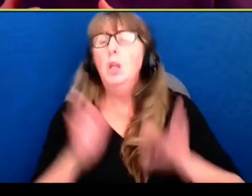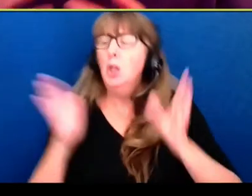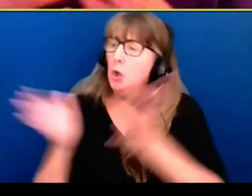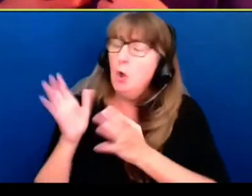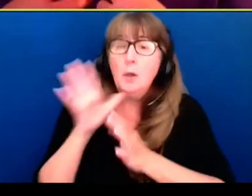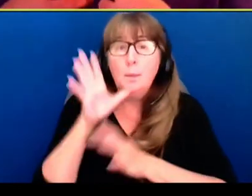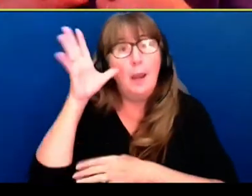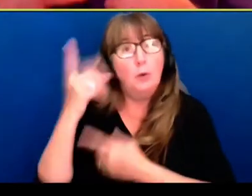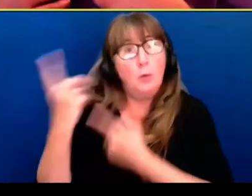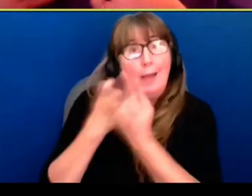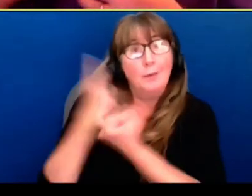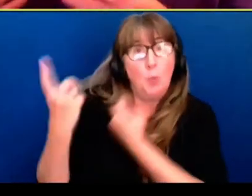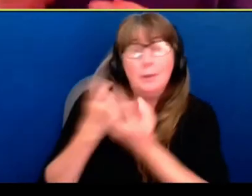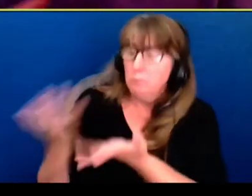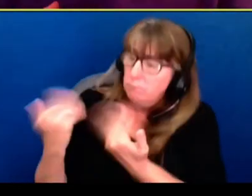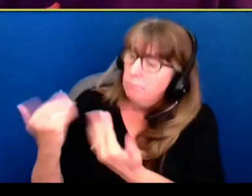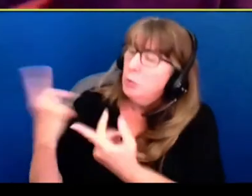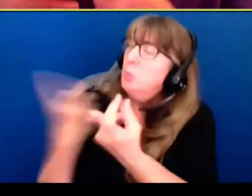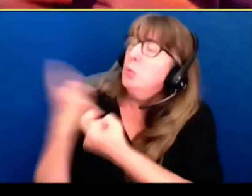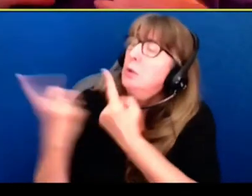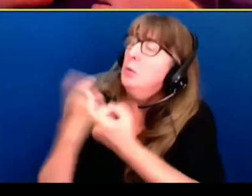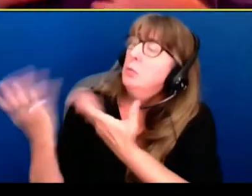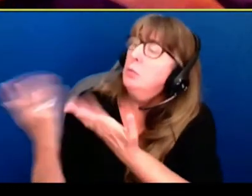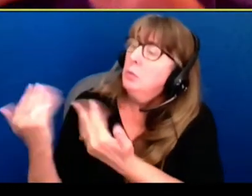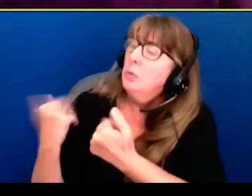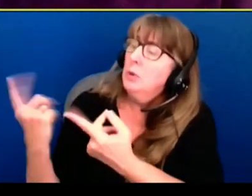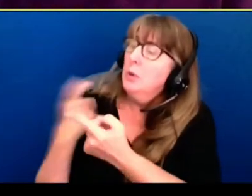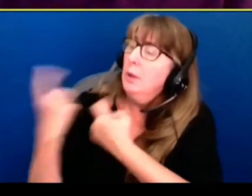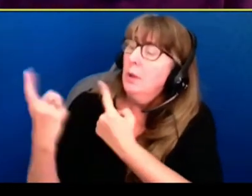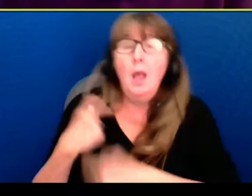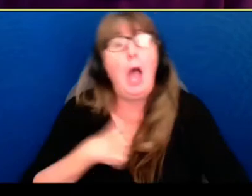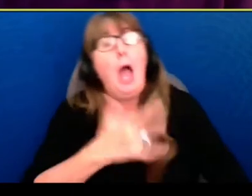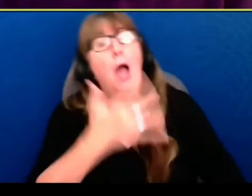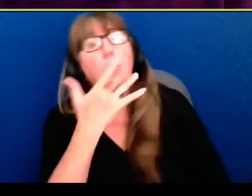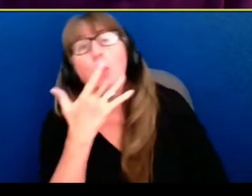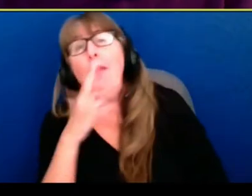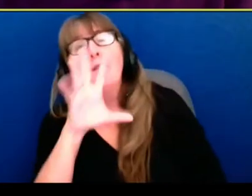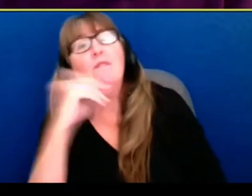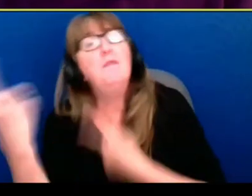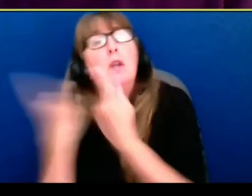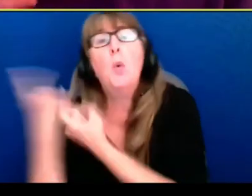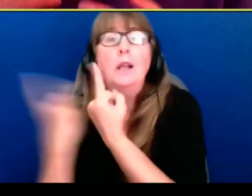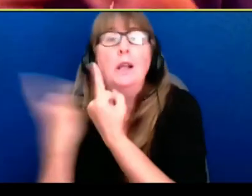Honestly, I would rather have a parent ask me 50 questions.